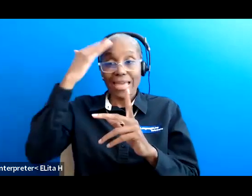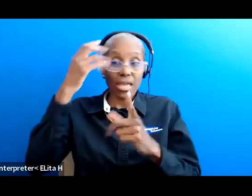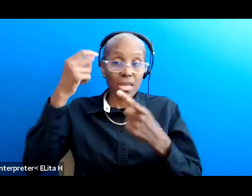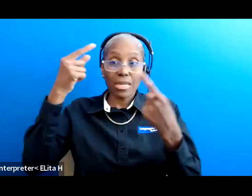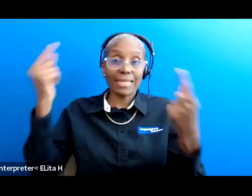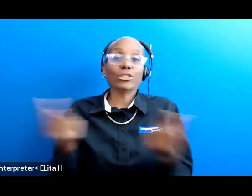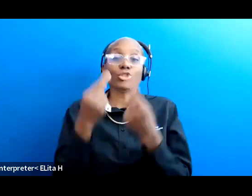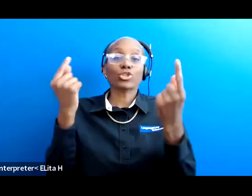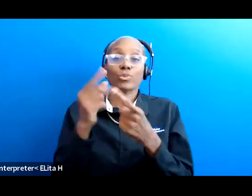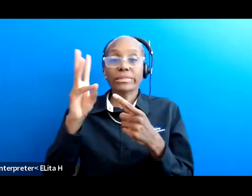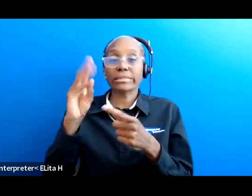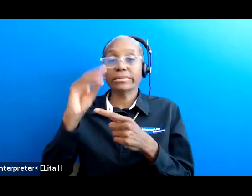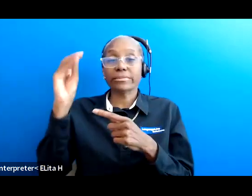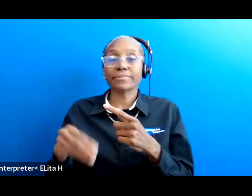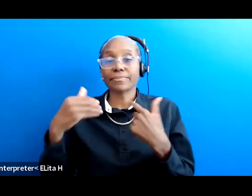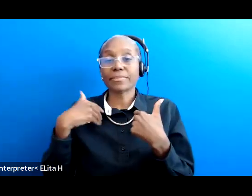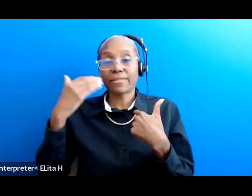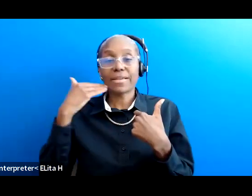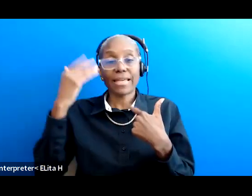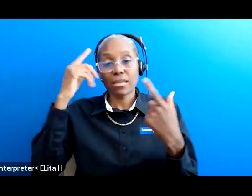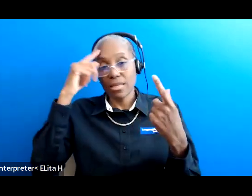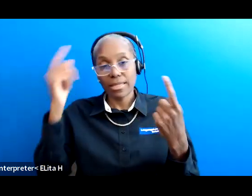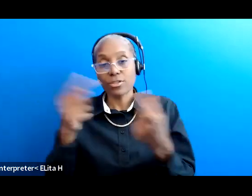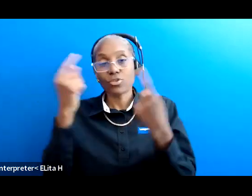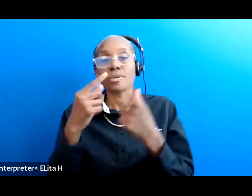about 60% of the people with head injury, stroke, have it as well.